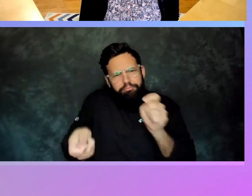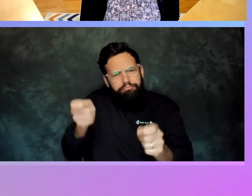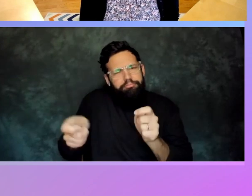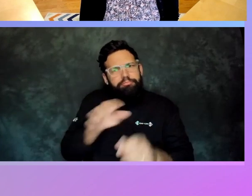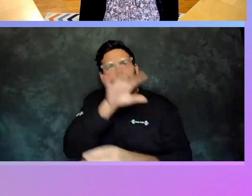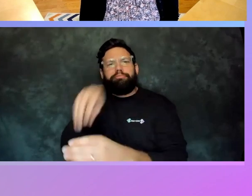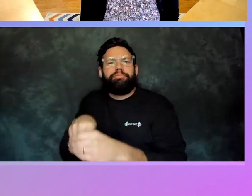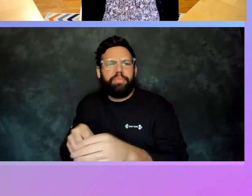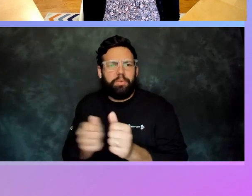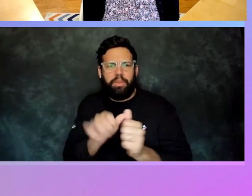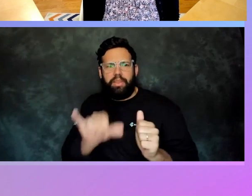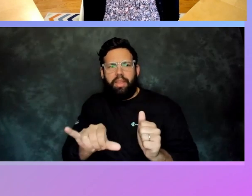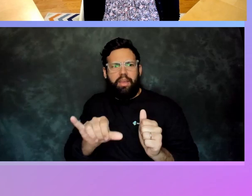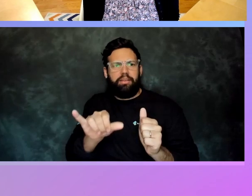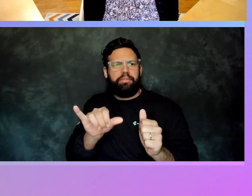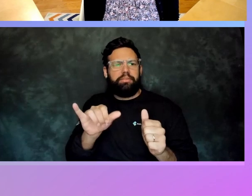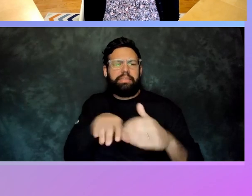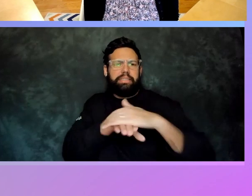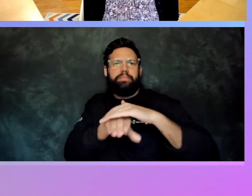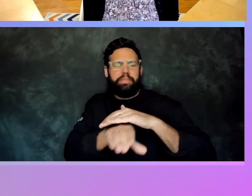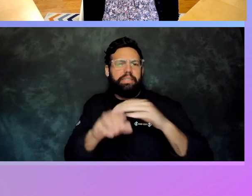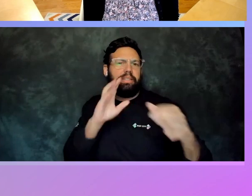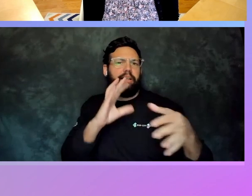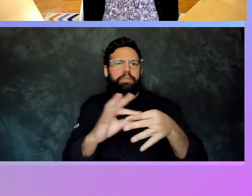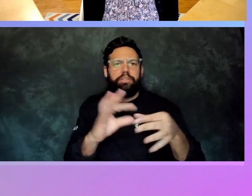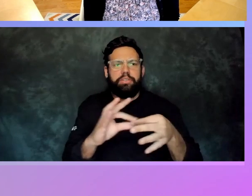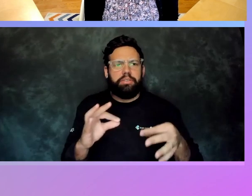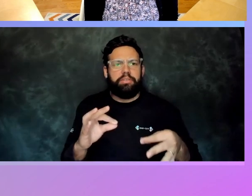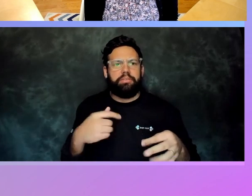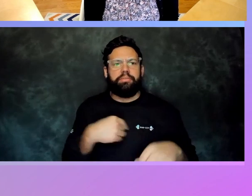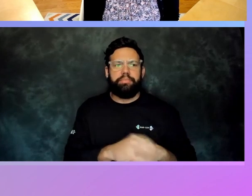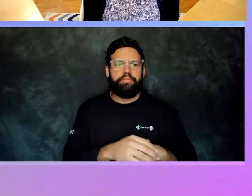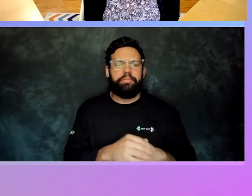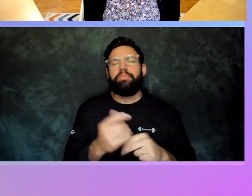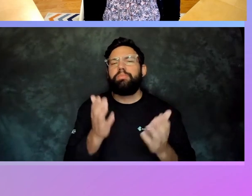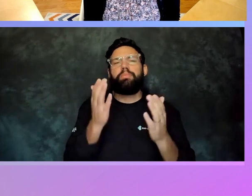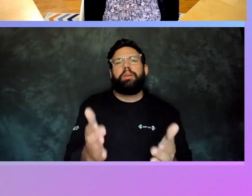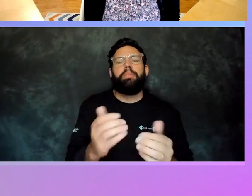these top five categories. Low tax color contrast of 83.9%, and empty